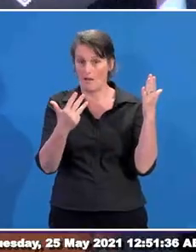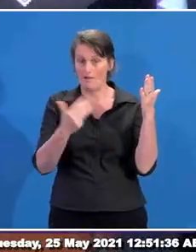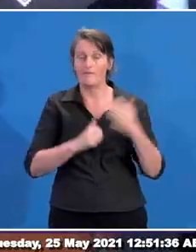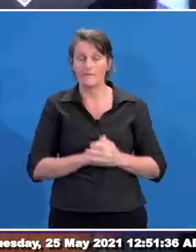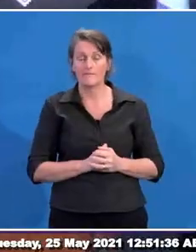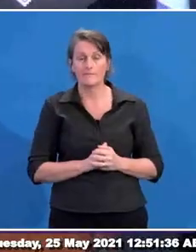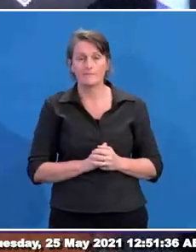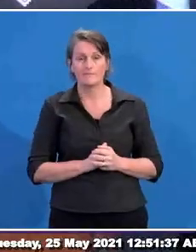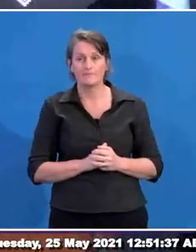Yes.